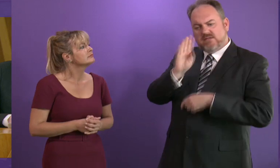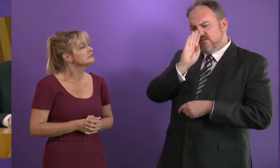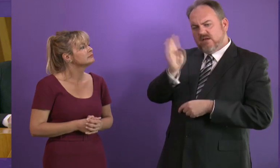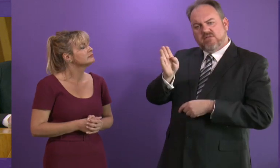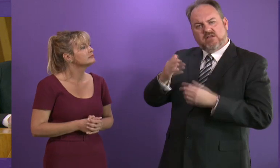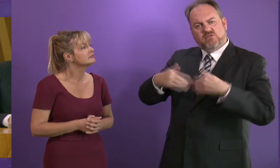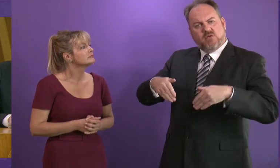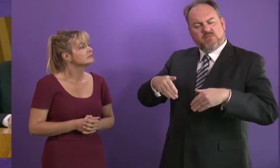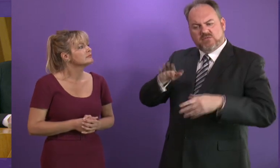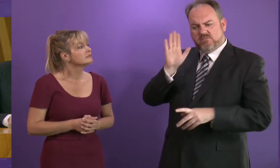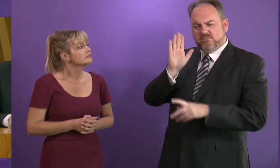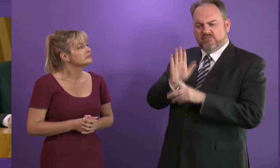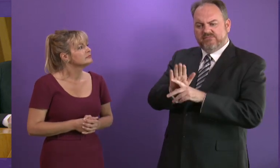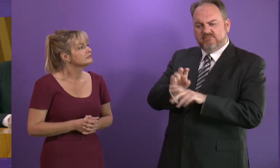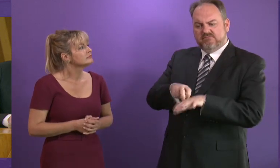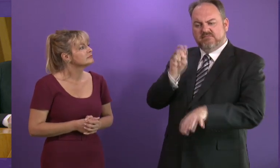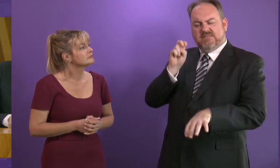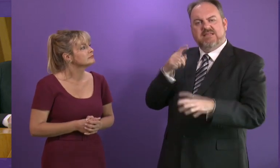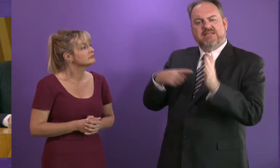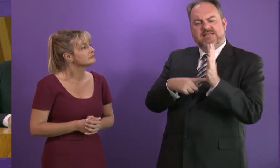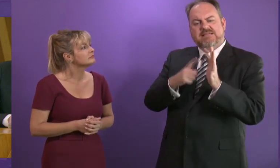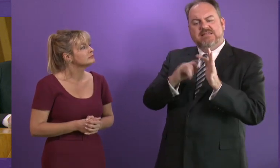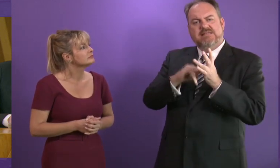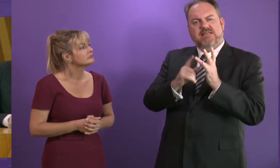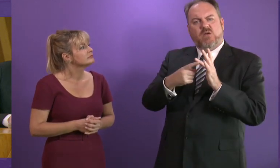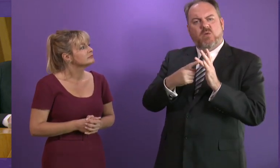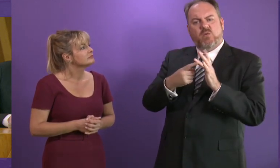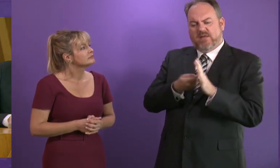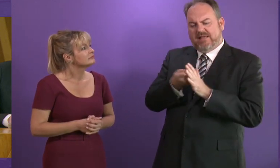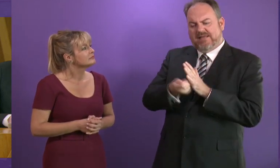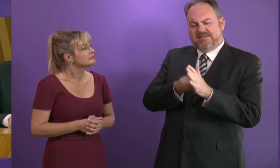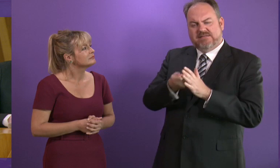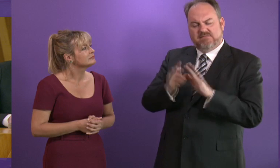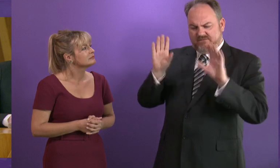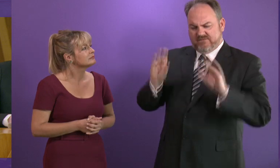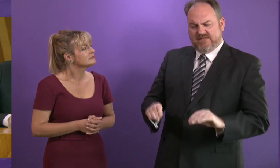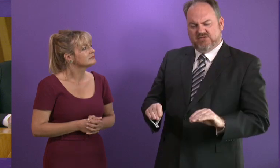lease on its Dundee city centre Metro store? Its refusal to grant a short-term extension,